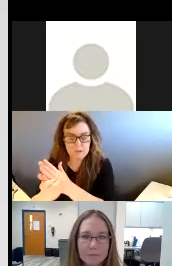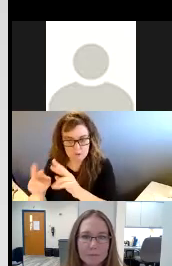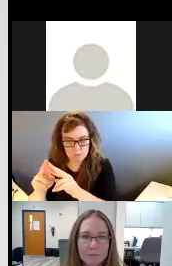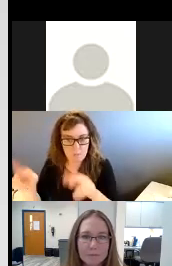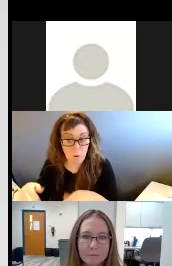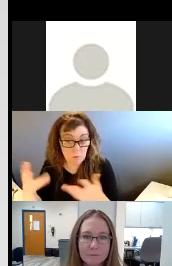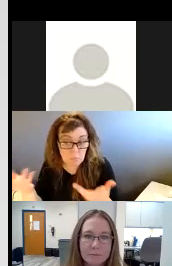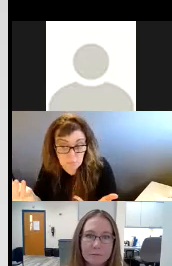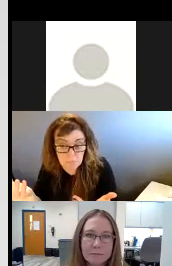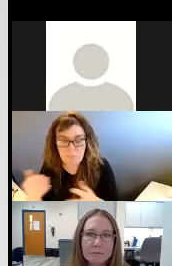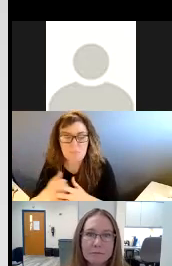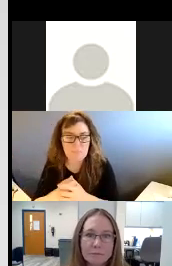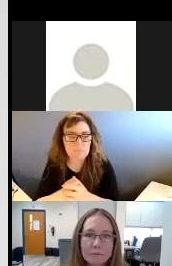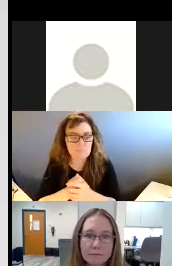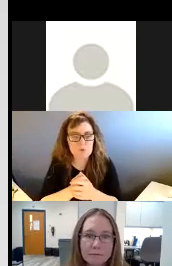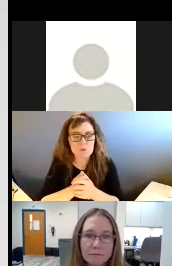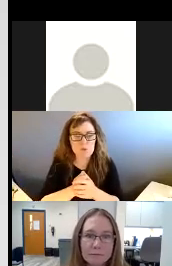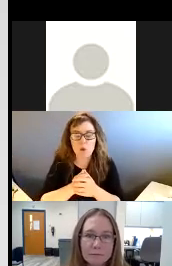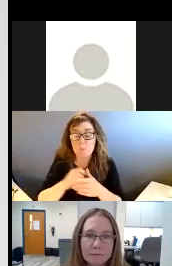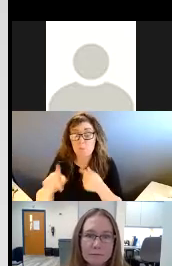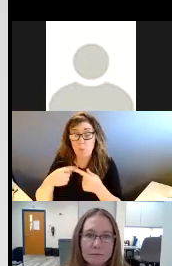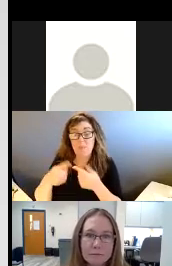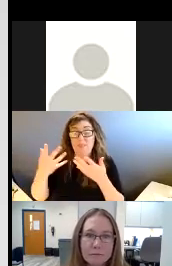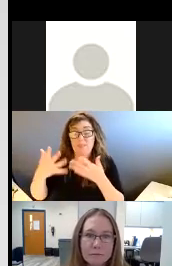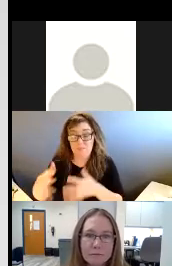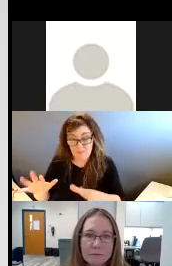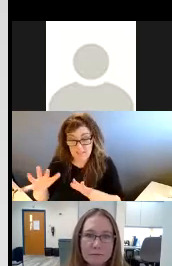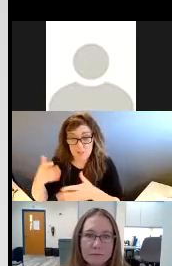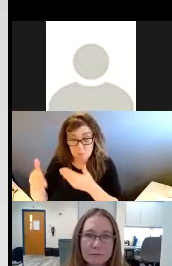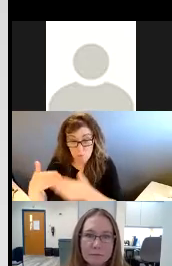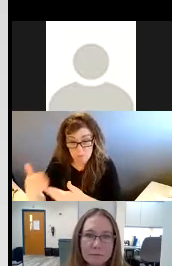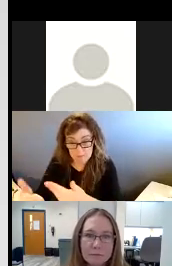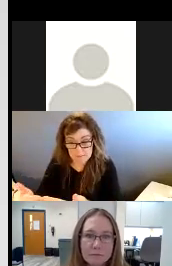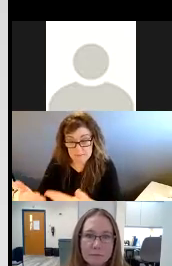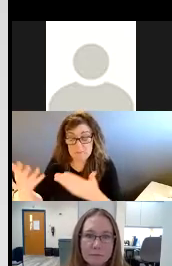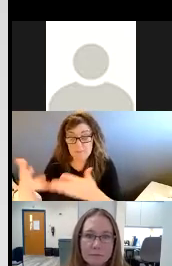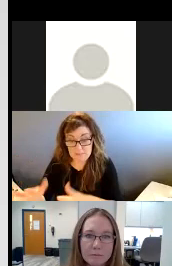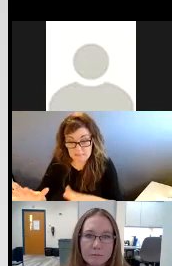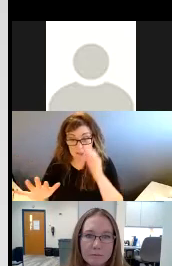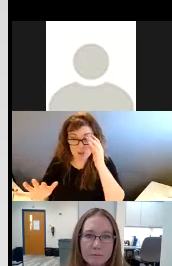I THINK THAT ANSWERS MOST OF THEM. ONCE THEY ARE DONE WITH THIS WHOLE PROCESS THAT KRISTEN SHOWED YOU OF THE REAL TIME VISIT, THEY THEN